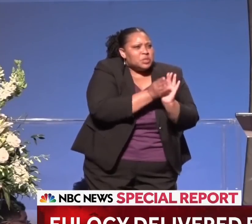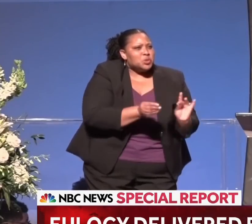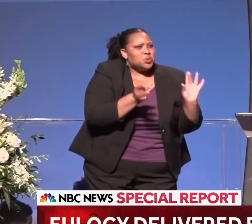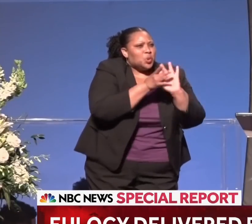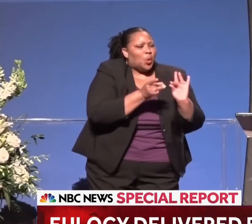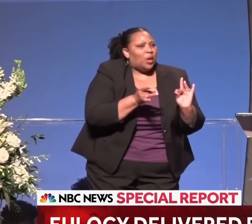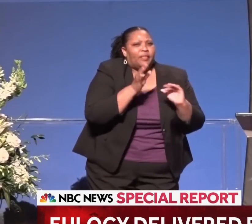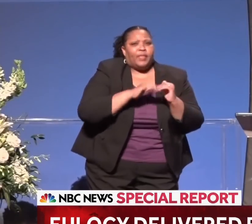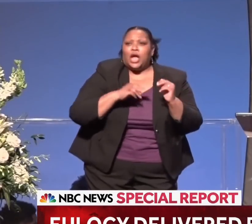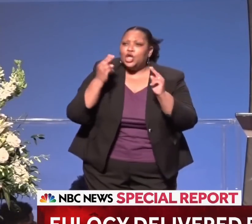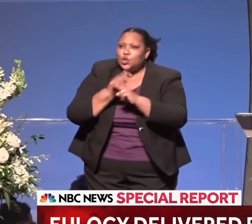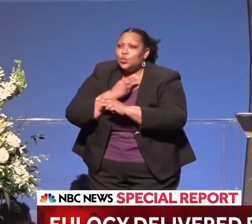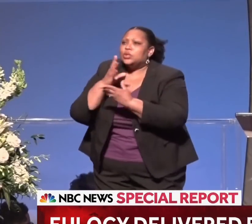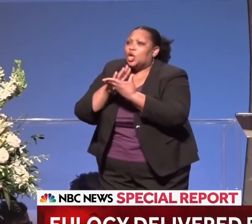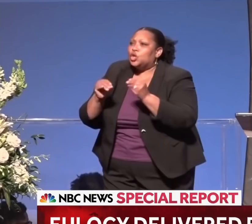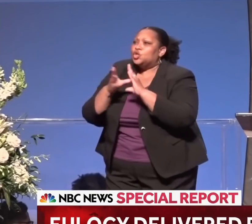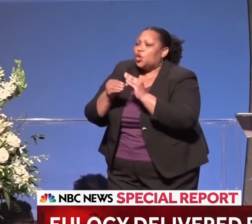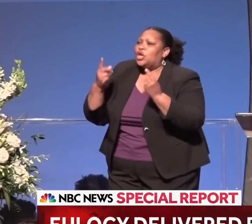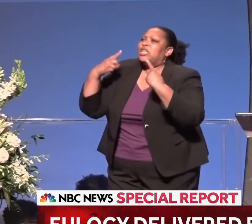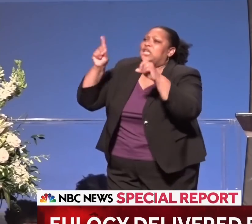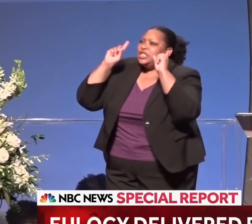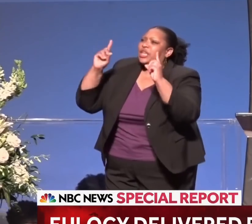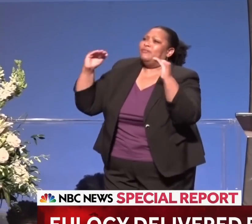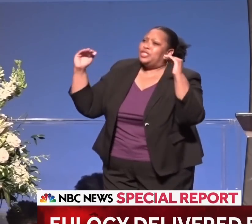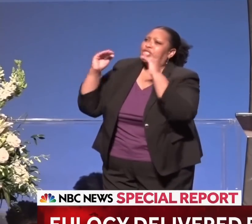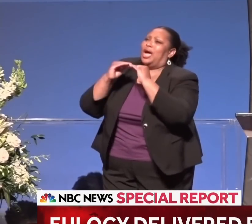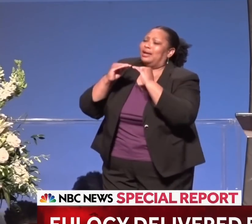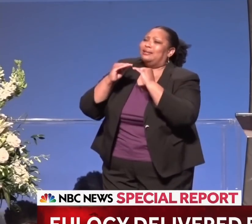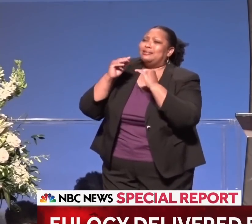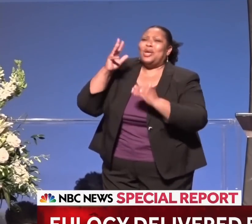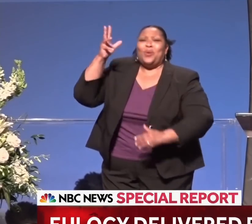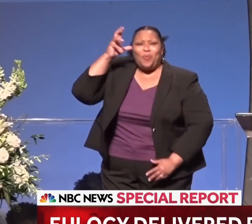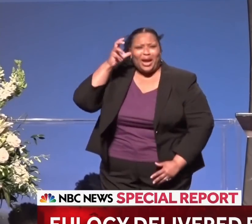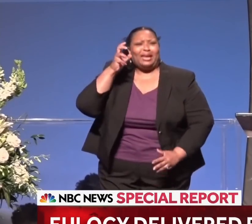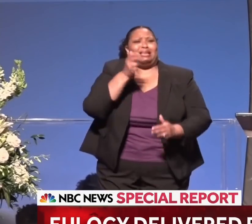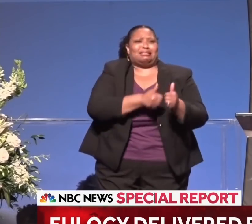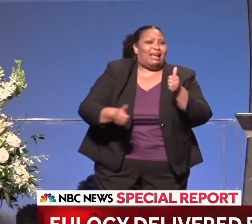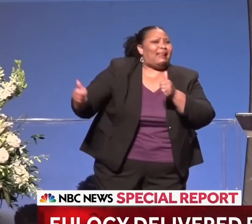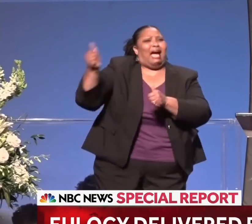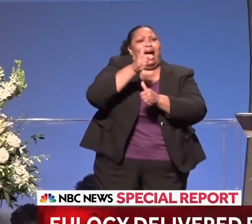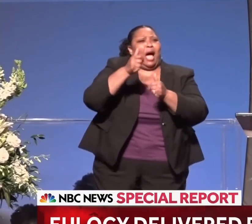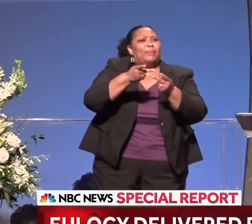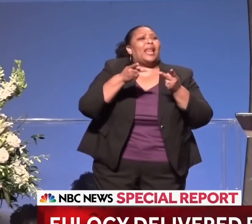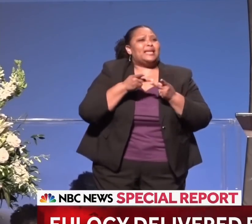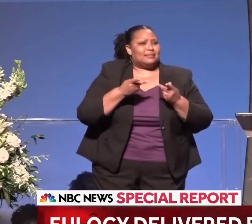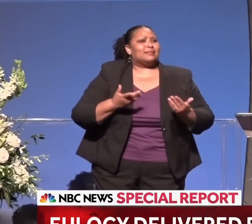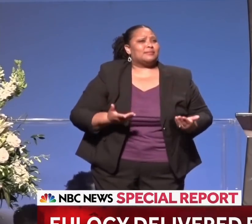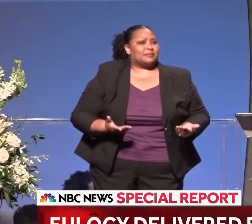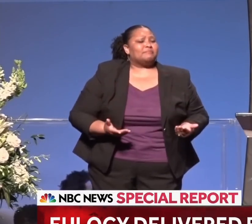YOU’RE SCHEMING ON HOW YOU CAN SPIN THE STORY RATHER THAN YOU